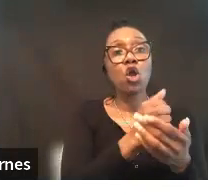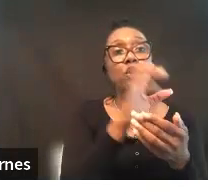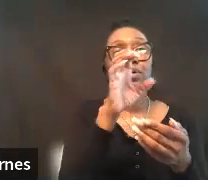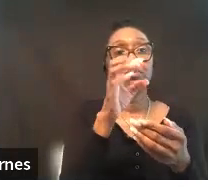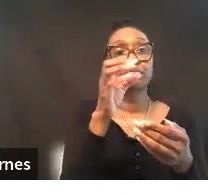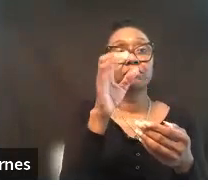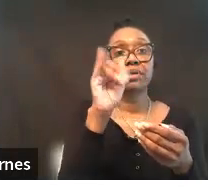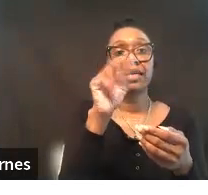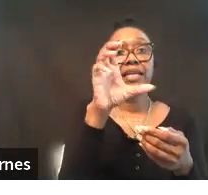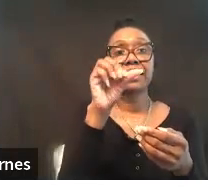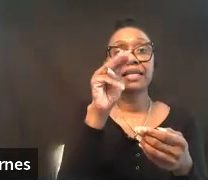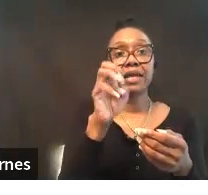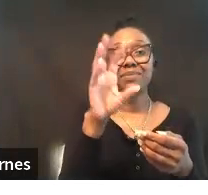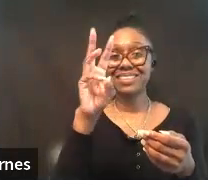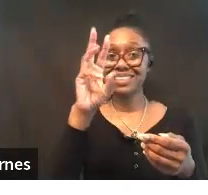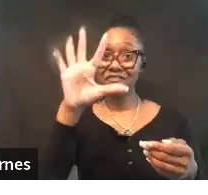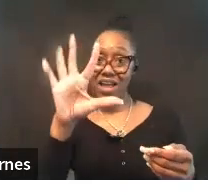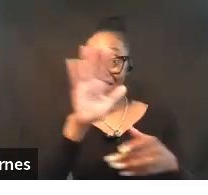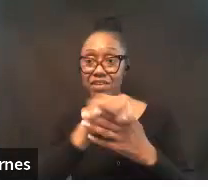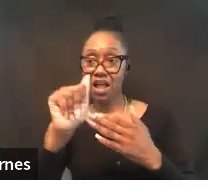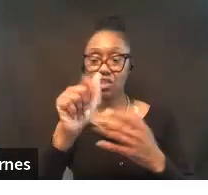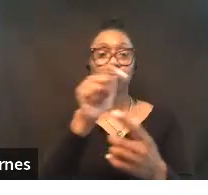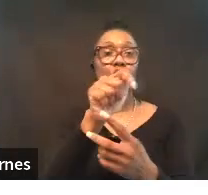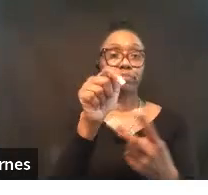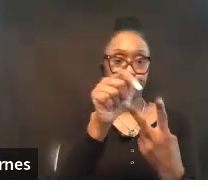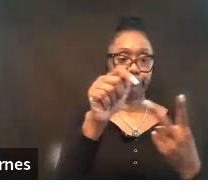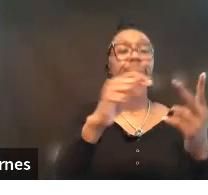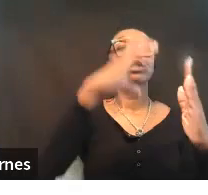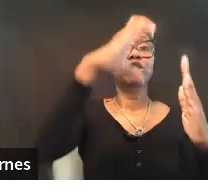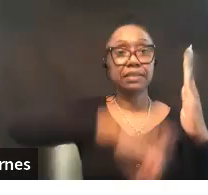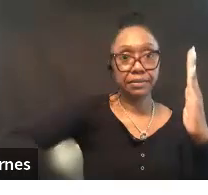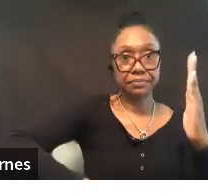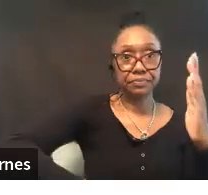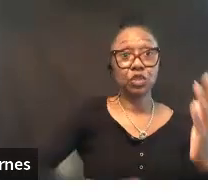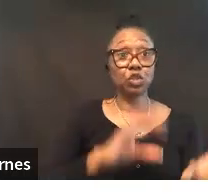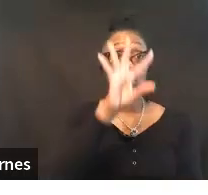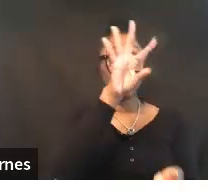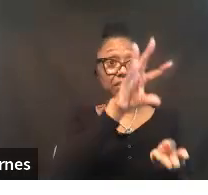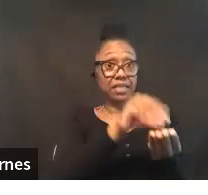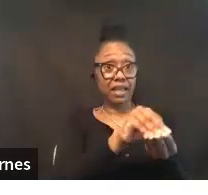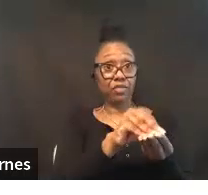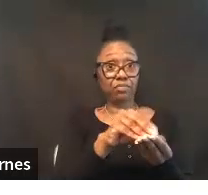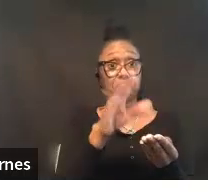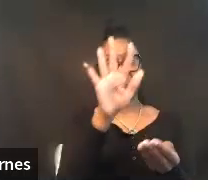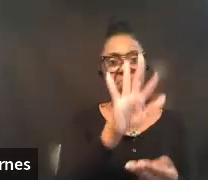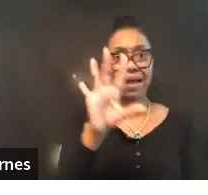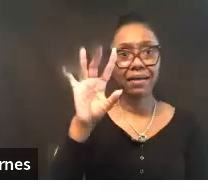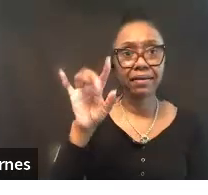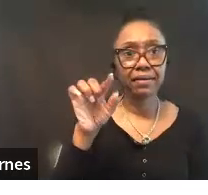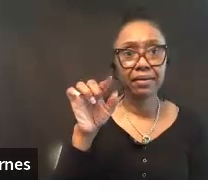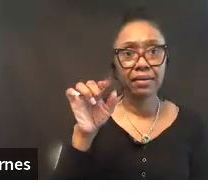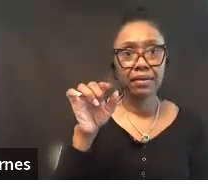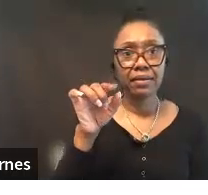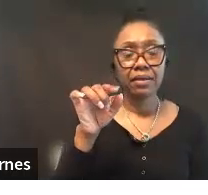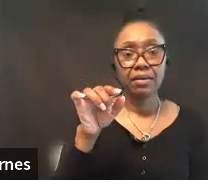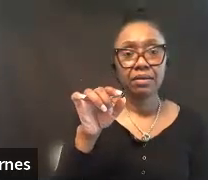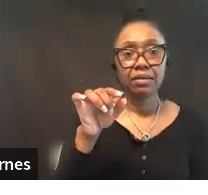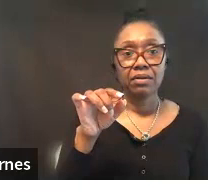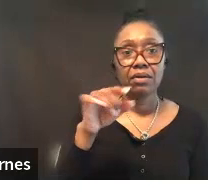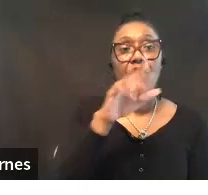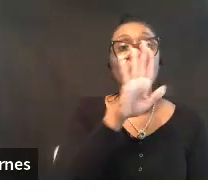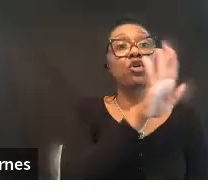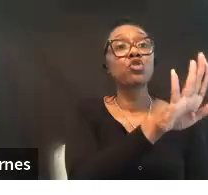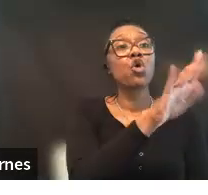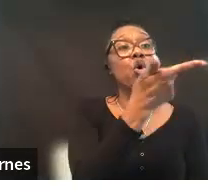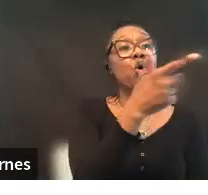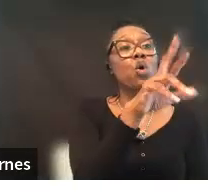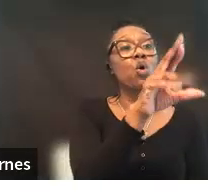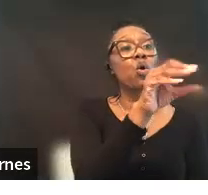Those 2 are combined together. Added, I'm sorry, excluded from the, the total gross income for the month.